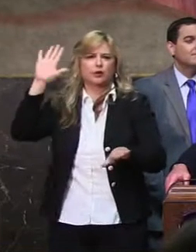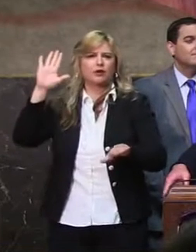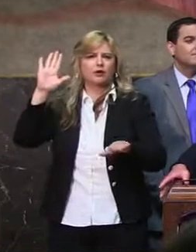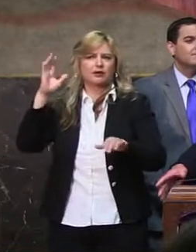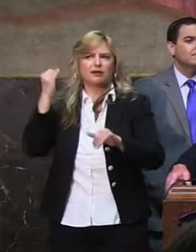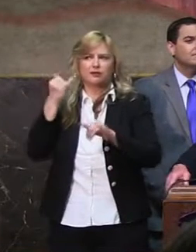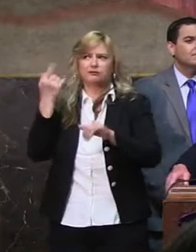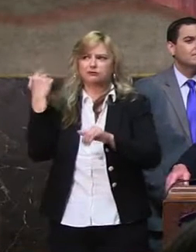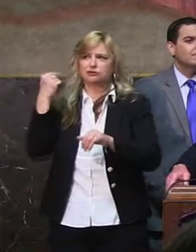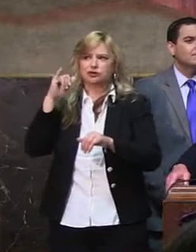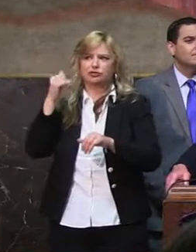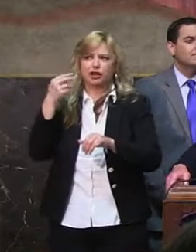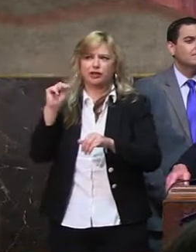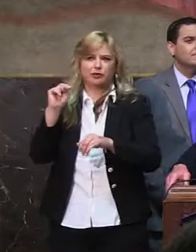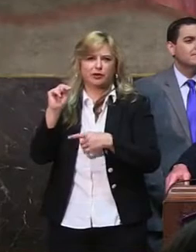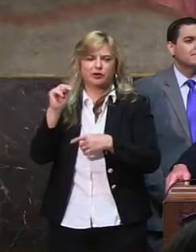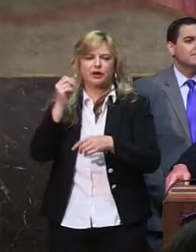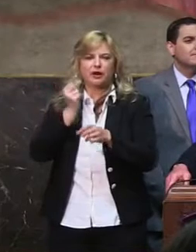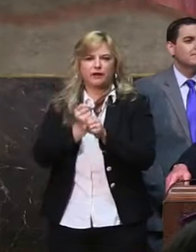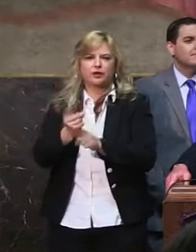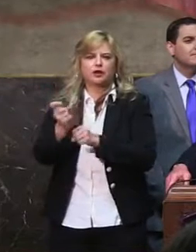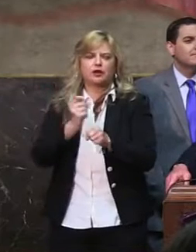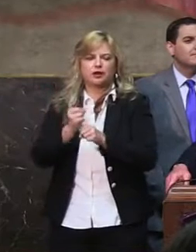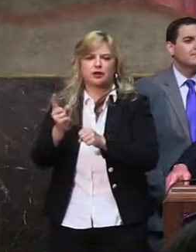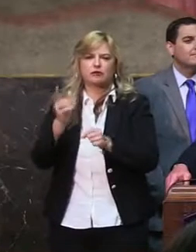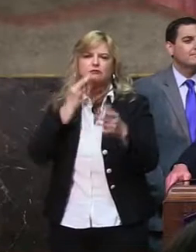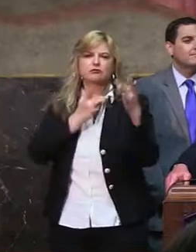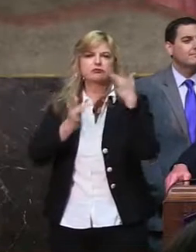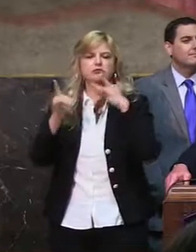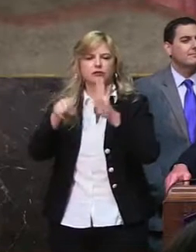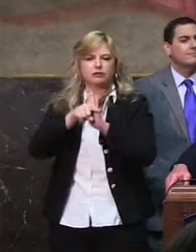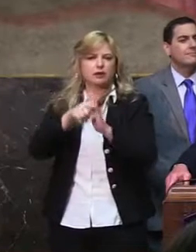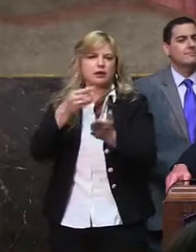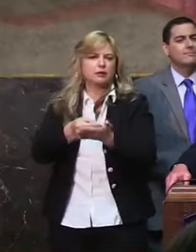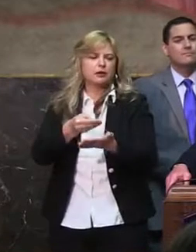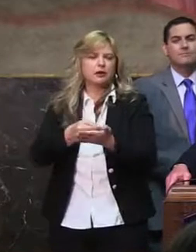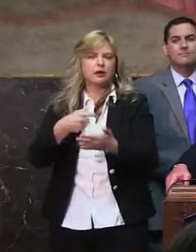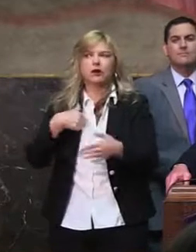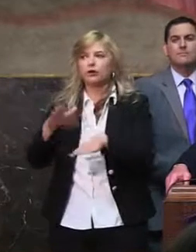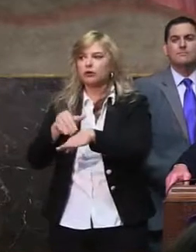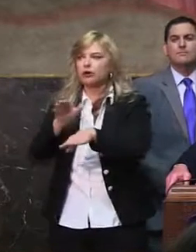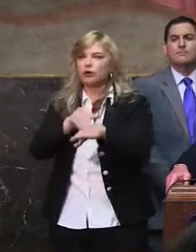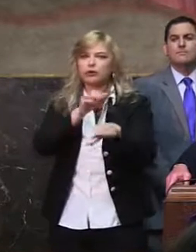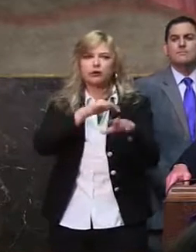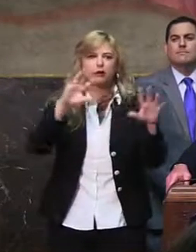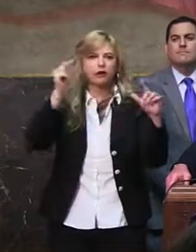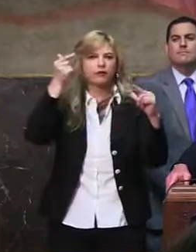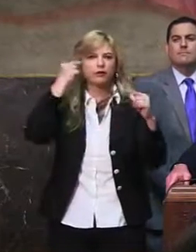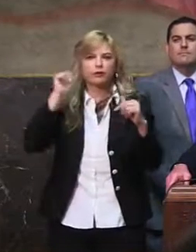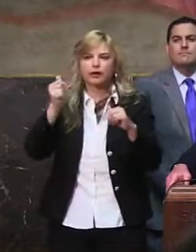every year was short of money we calling all the government agencies that we look at what they do and we see how we can